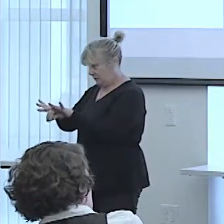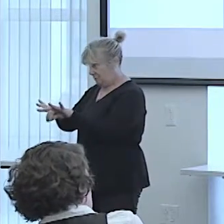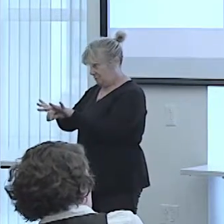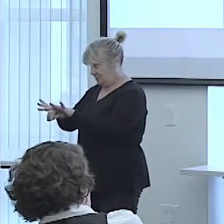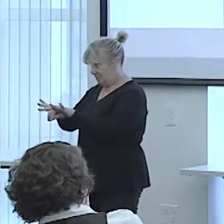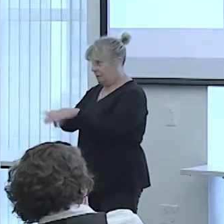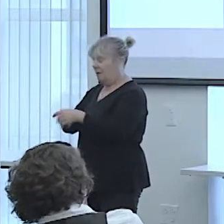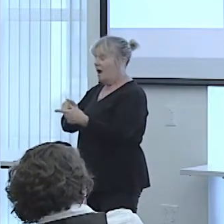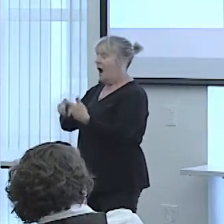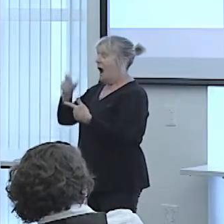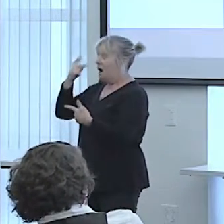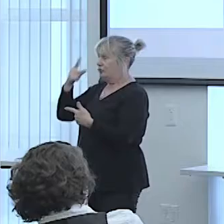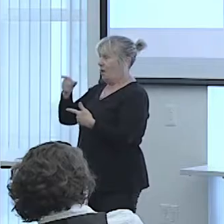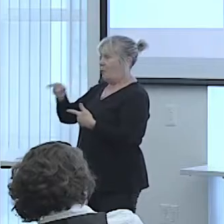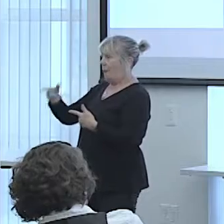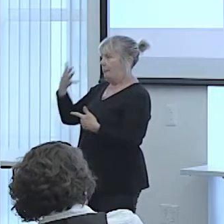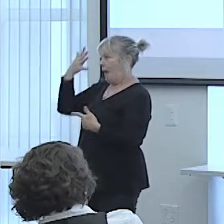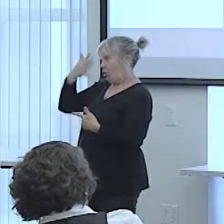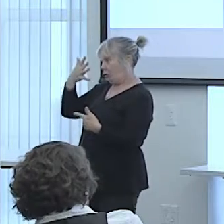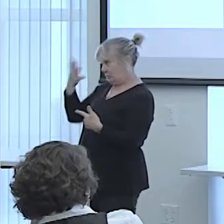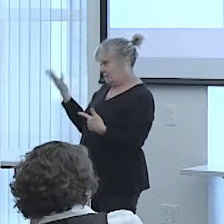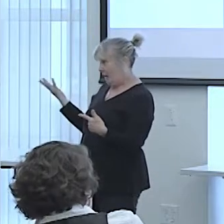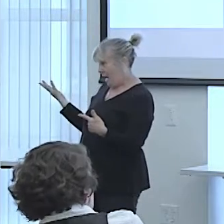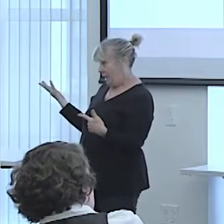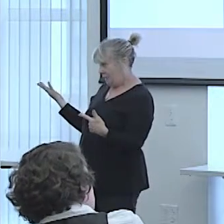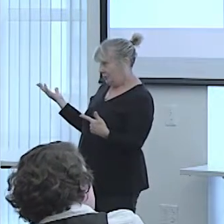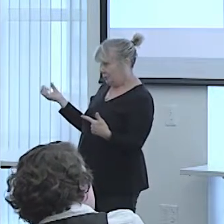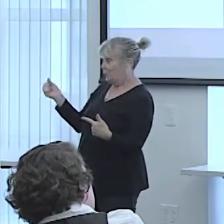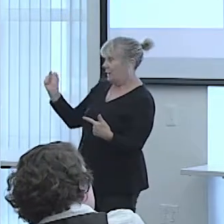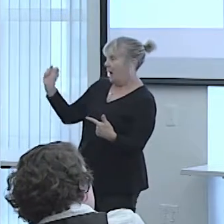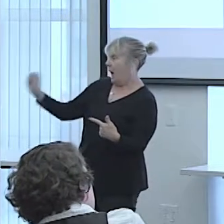as well as try to like, maybe, do it on a state level,